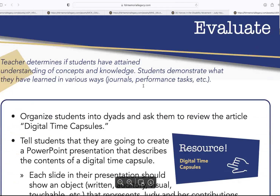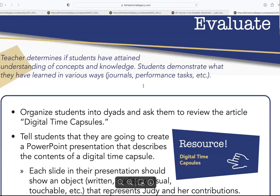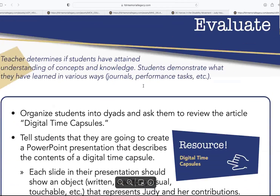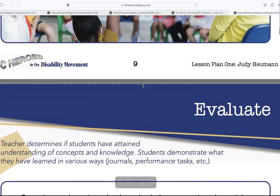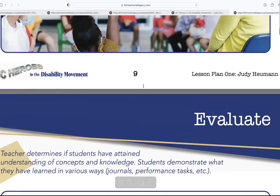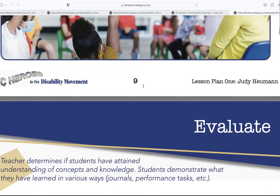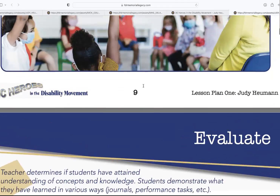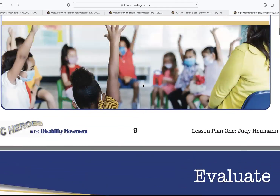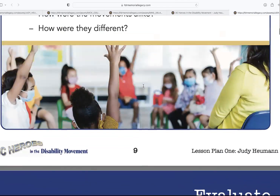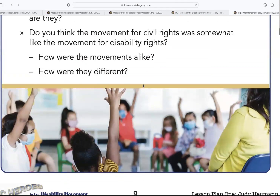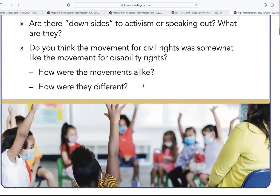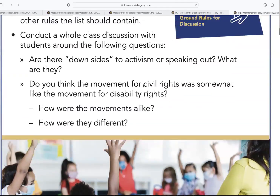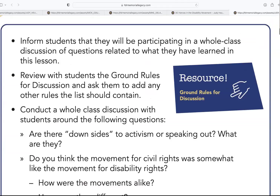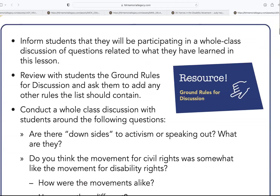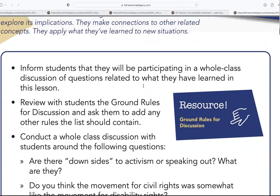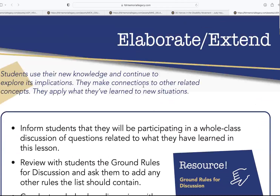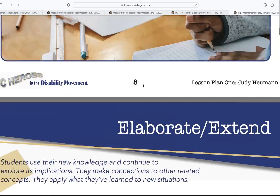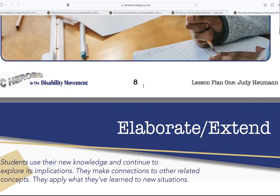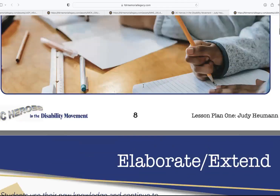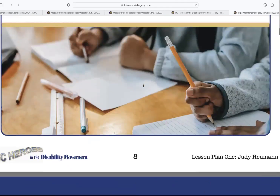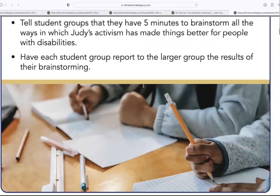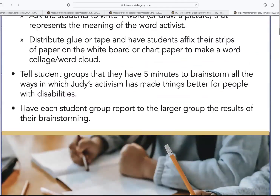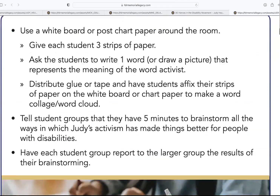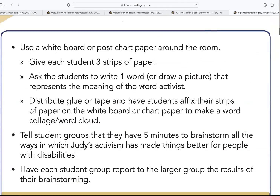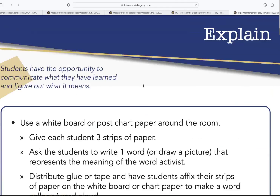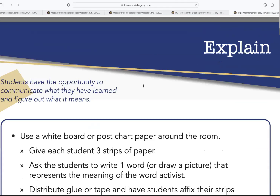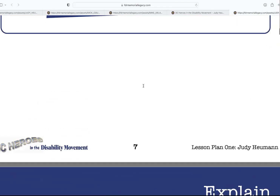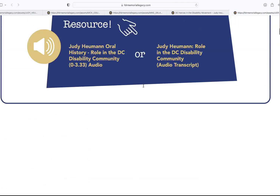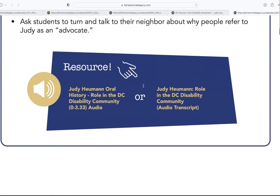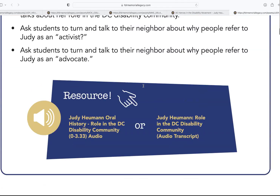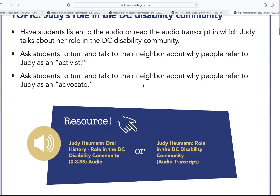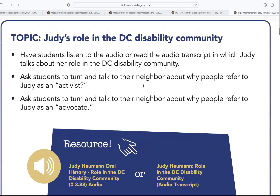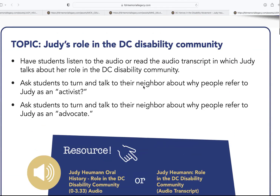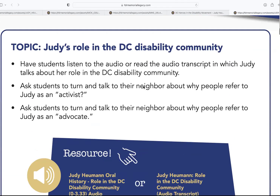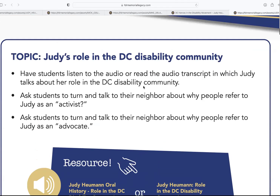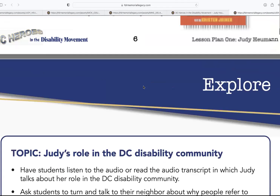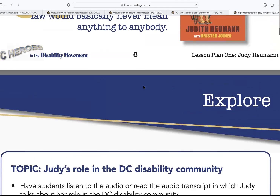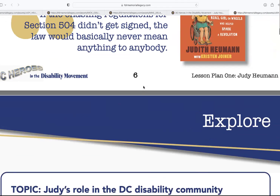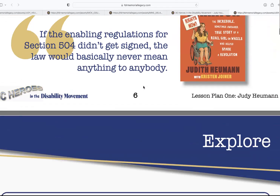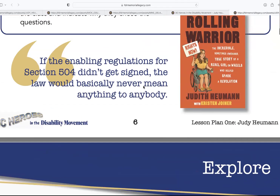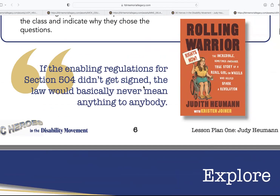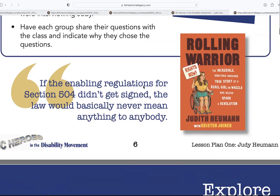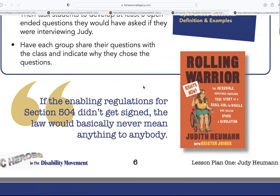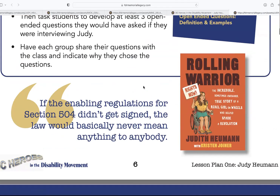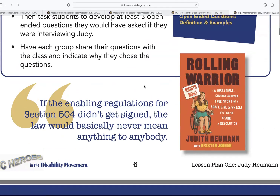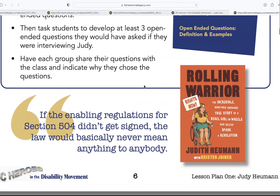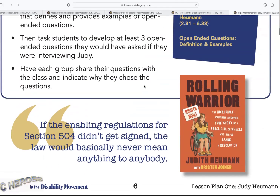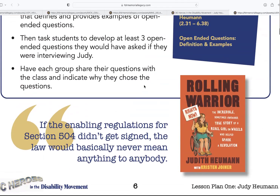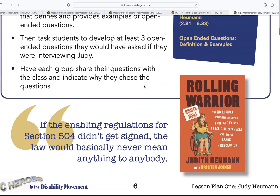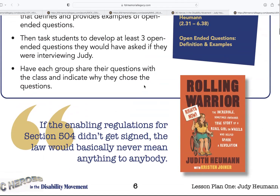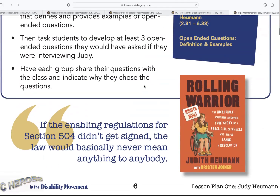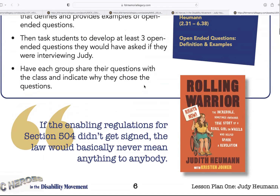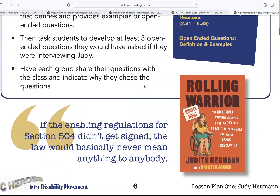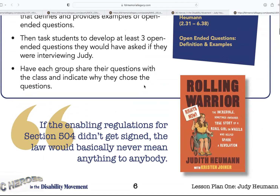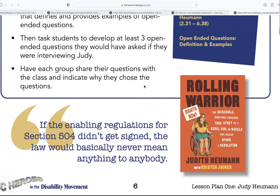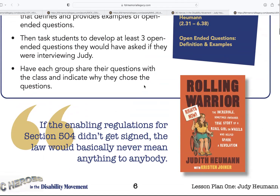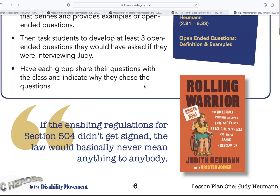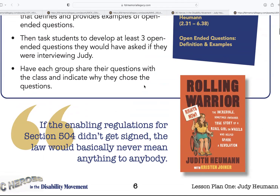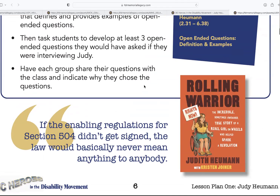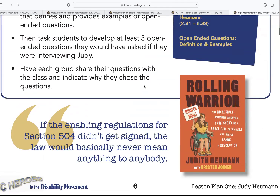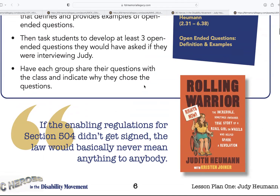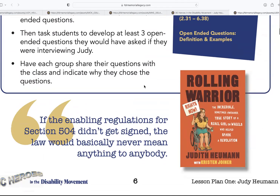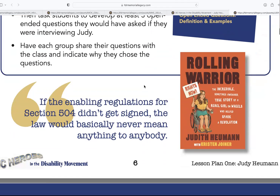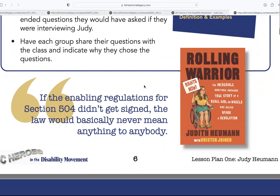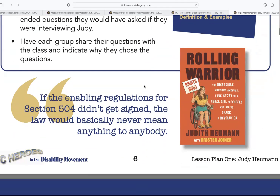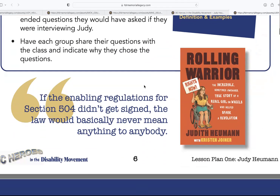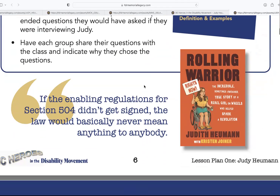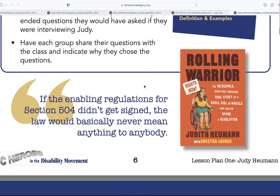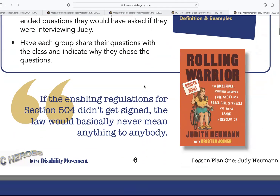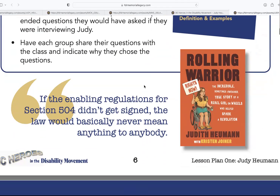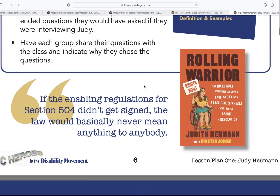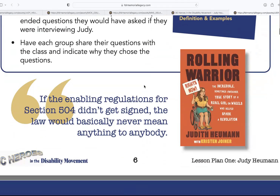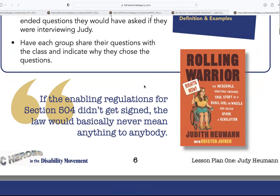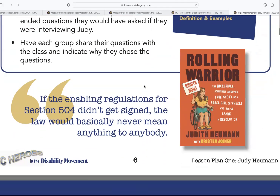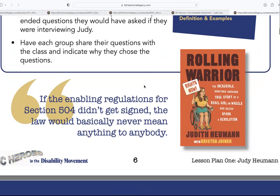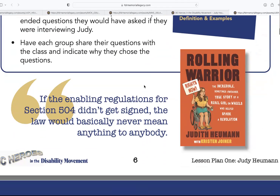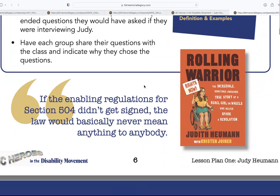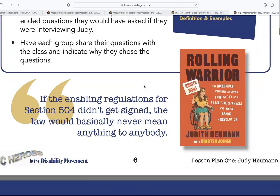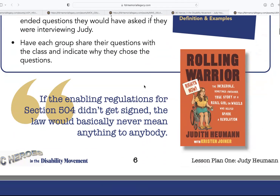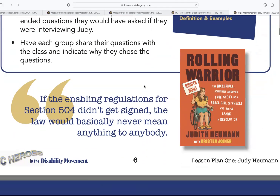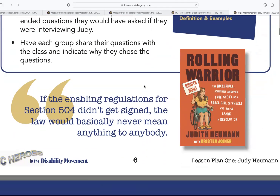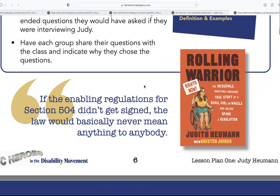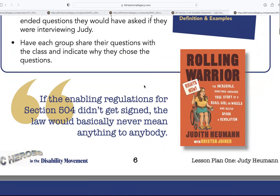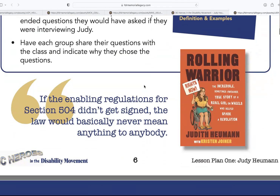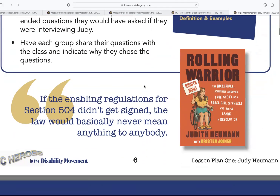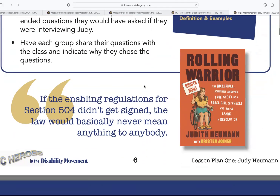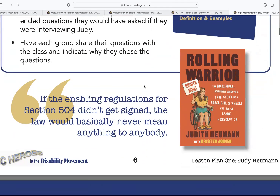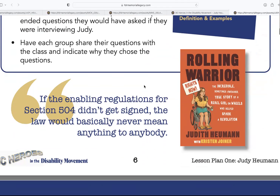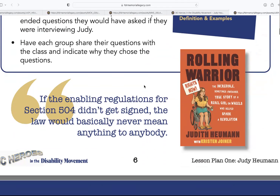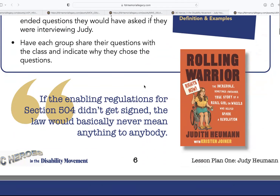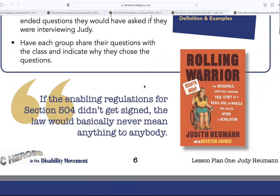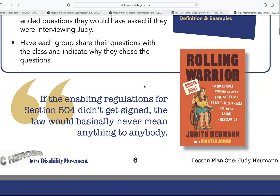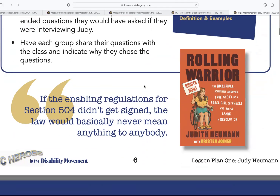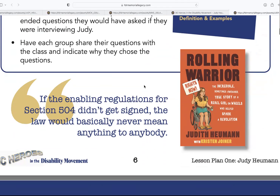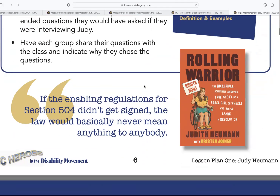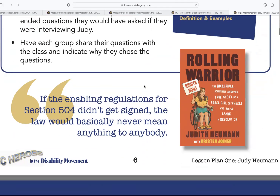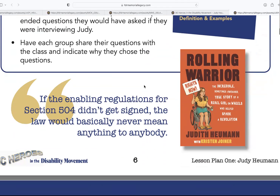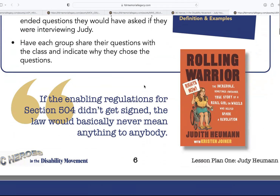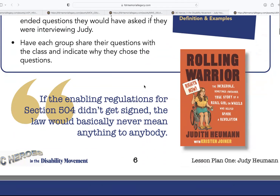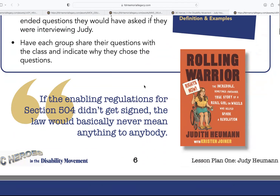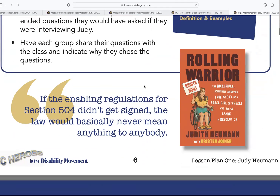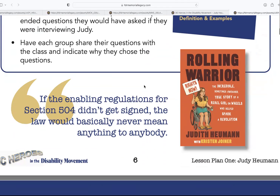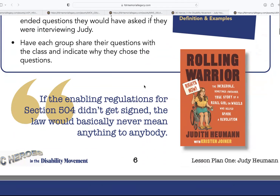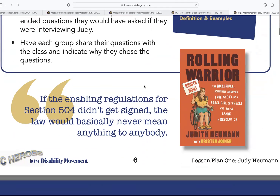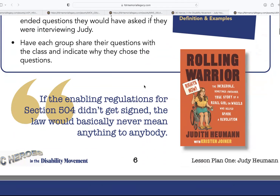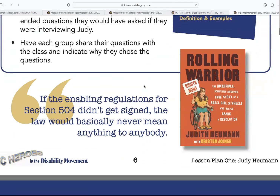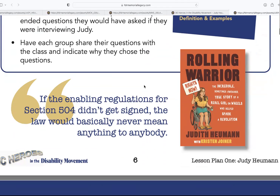There is the bottom of 6. there is a right there. there is a